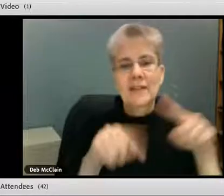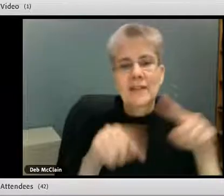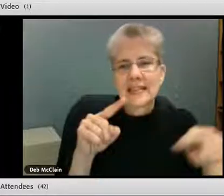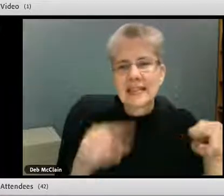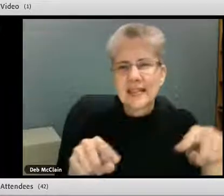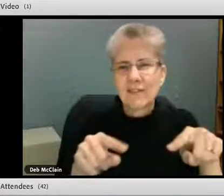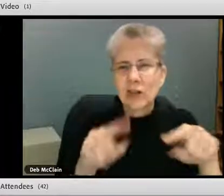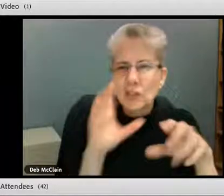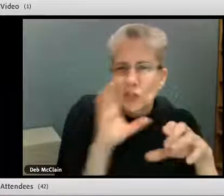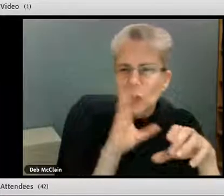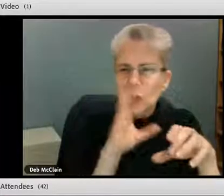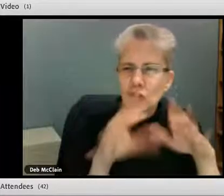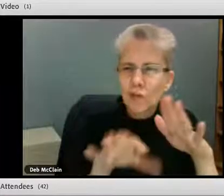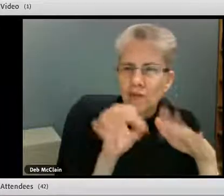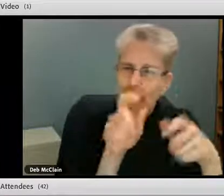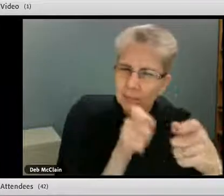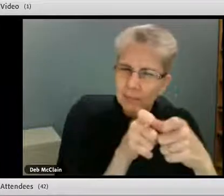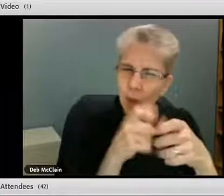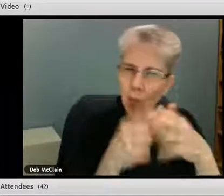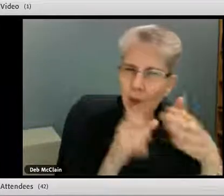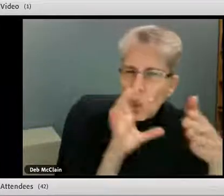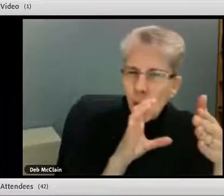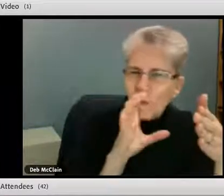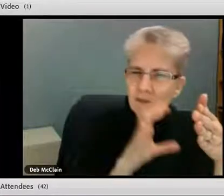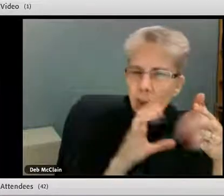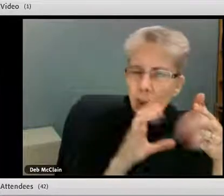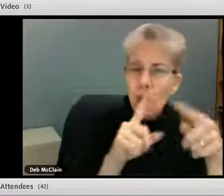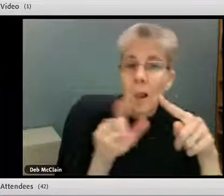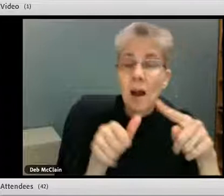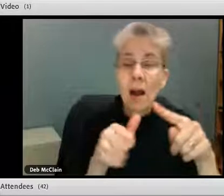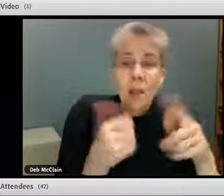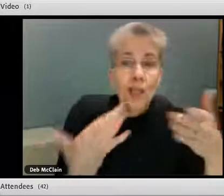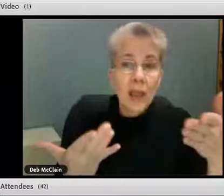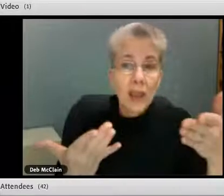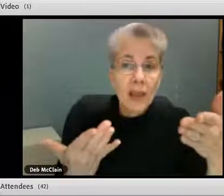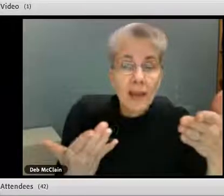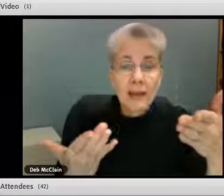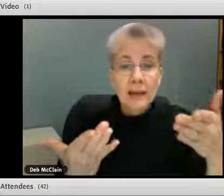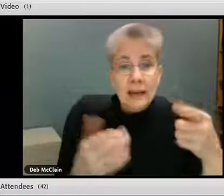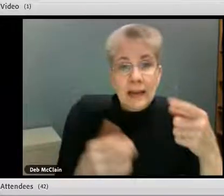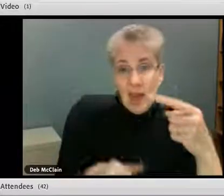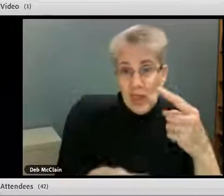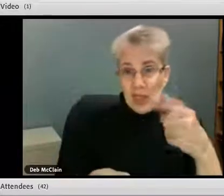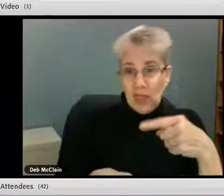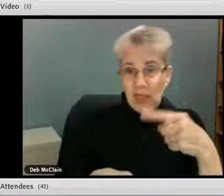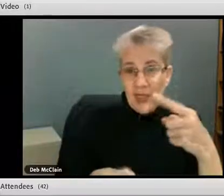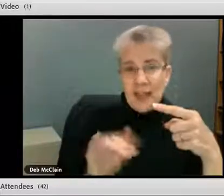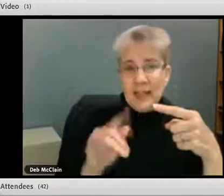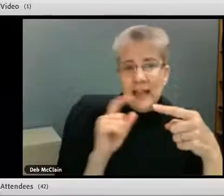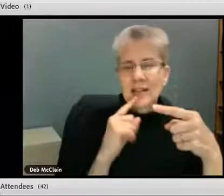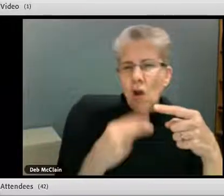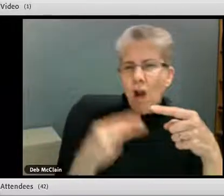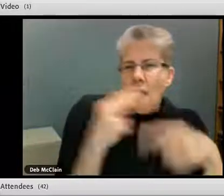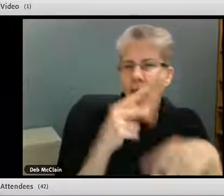And the other thing, these sites, I think, are fairly high quality. Some of the other ones we're gonna talk about,